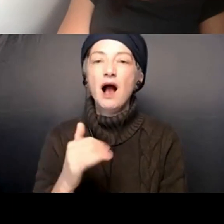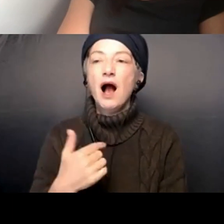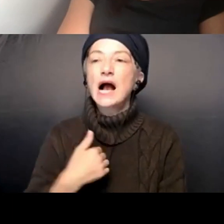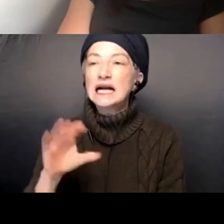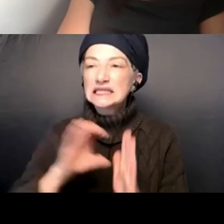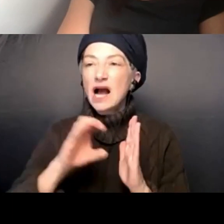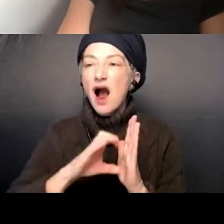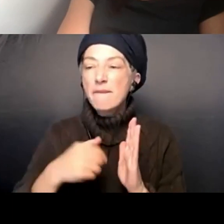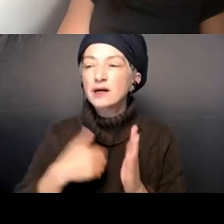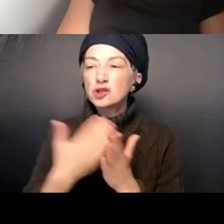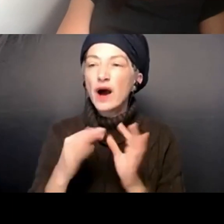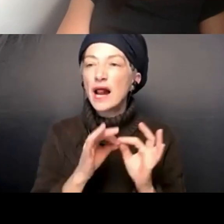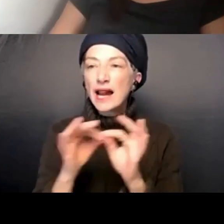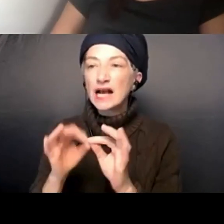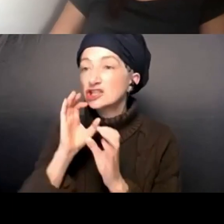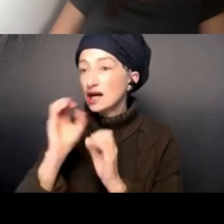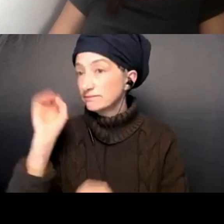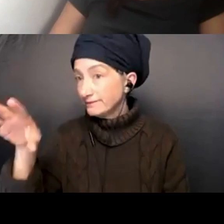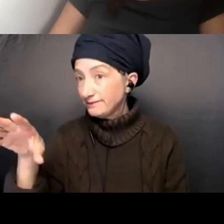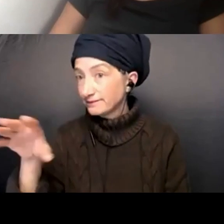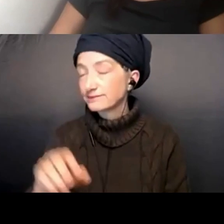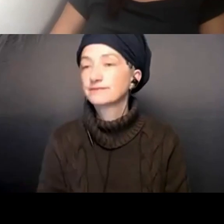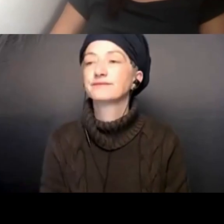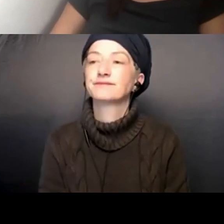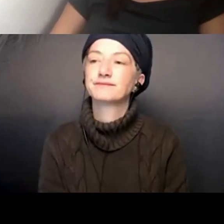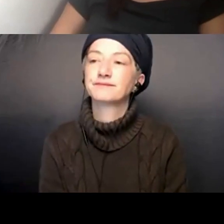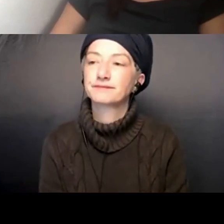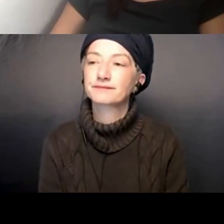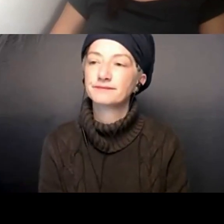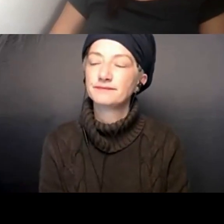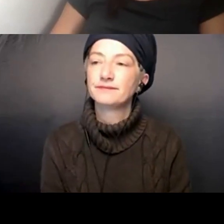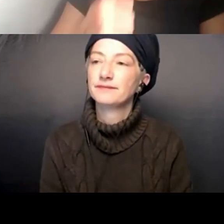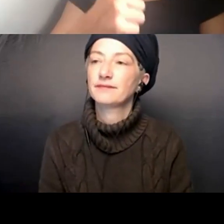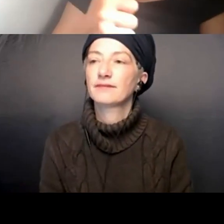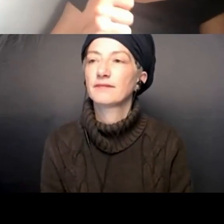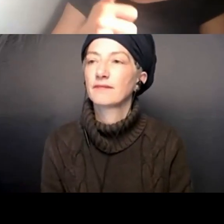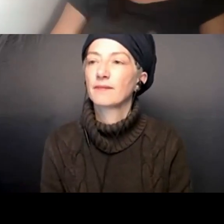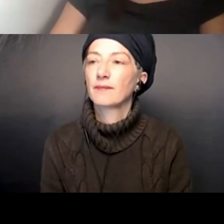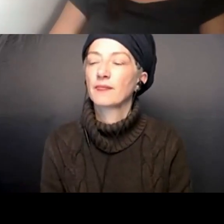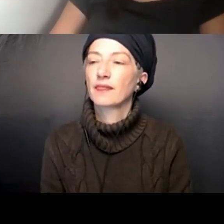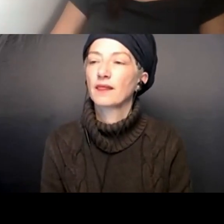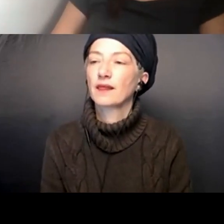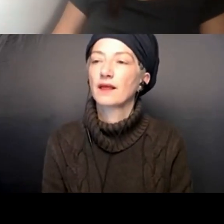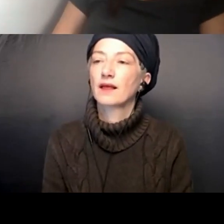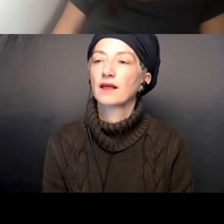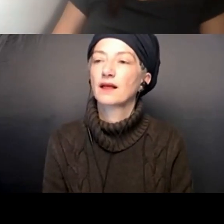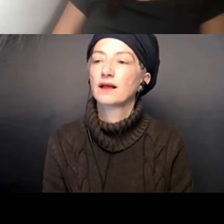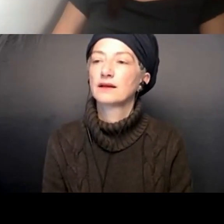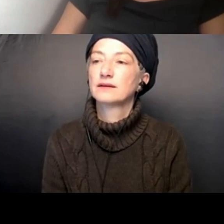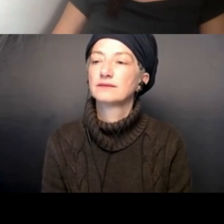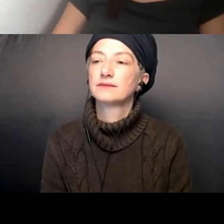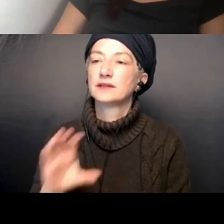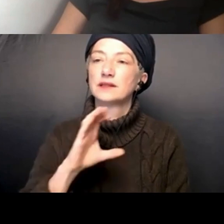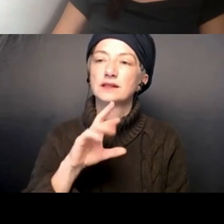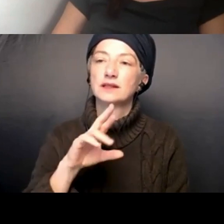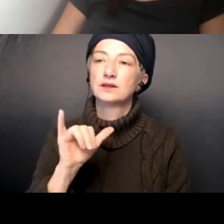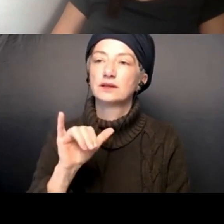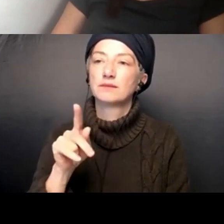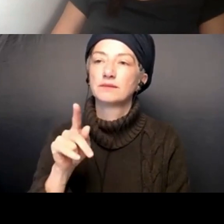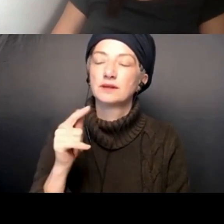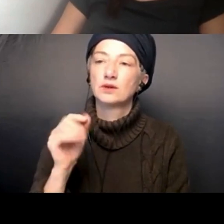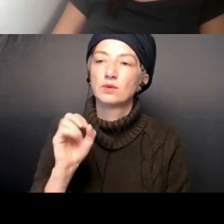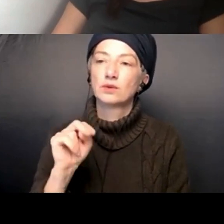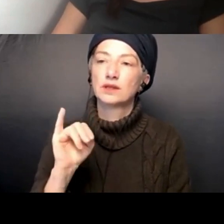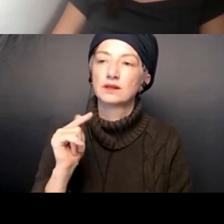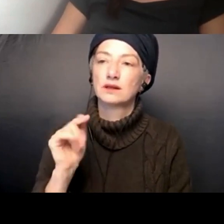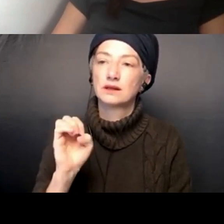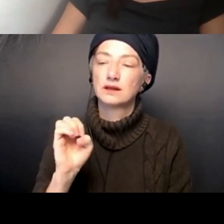to our Instagram in the chat. It’s @criptonite.insta if you want to get in touch somehow, that's one of the ways.